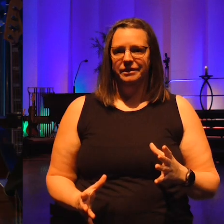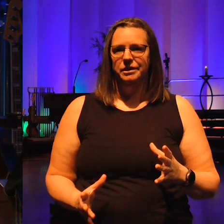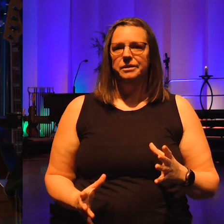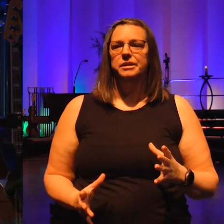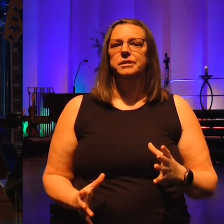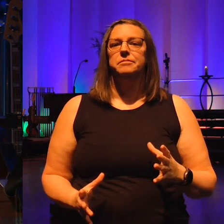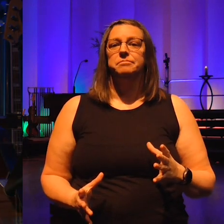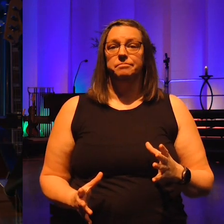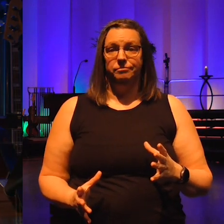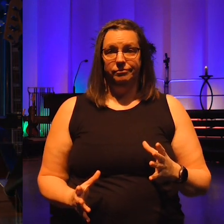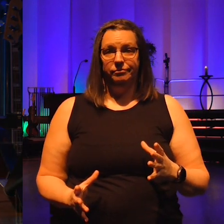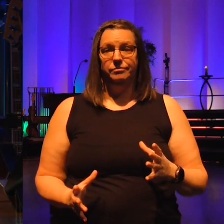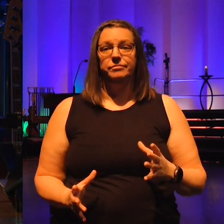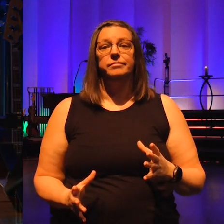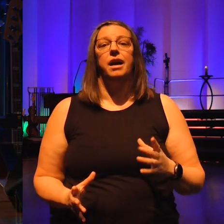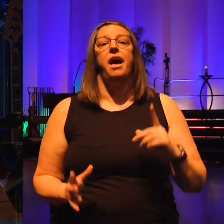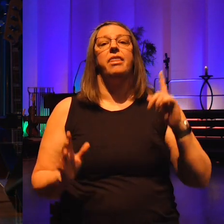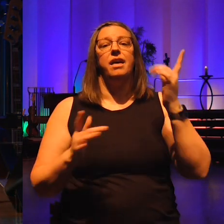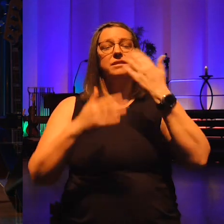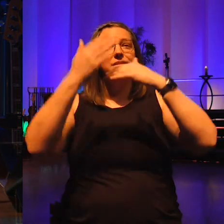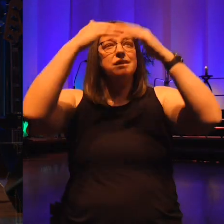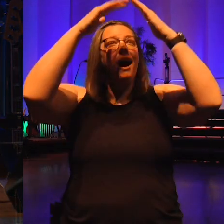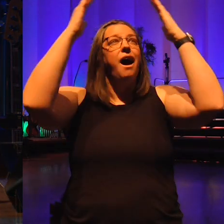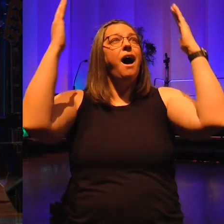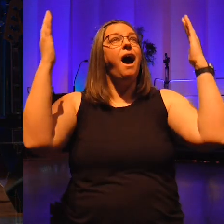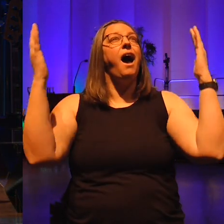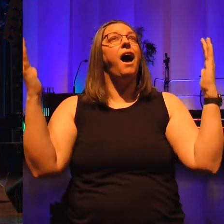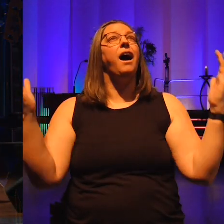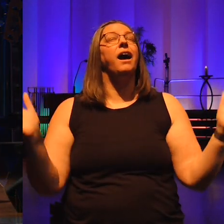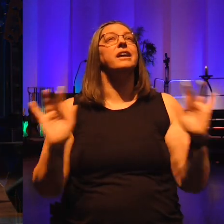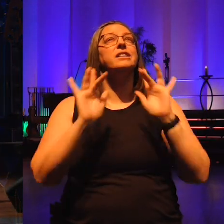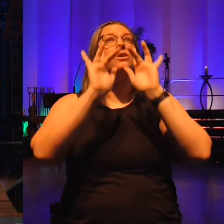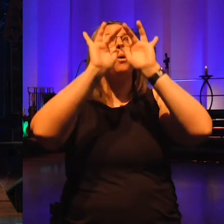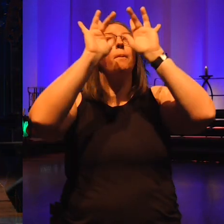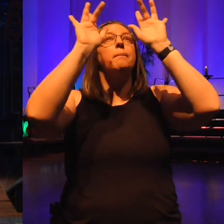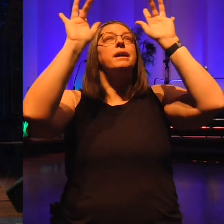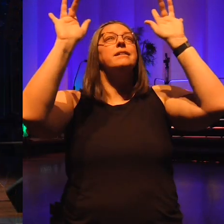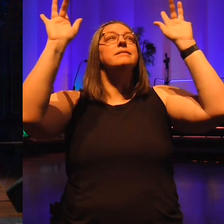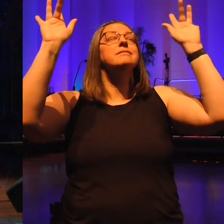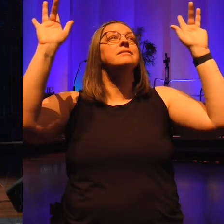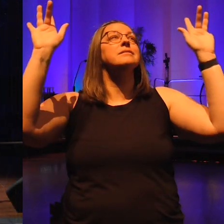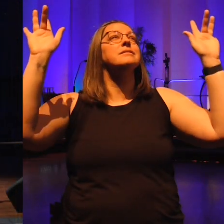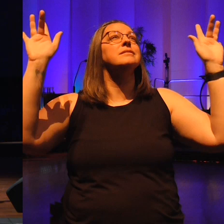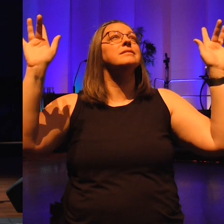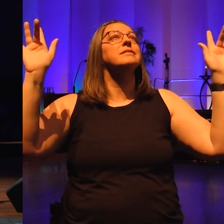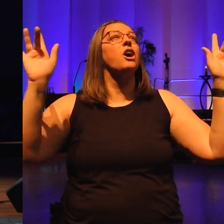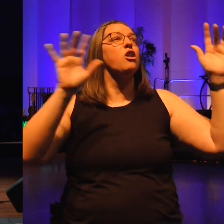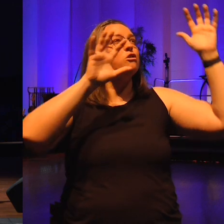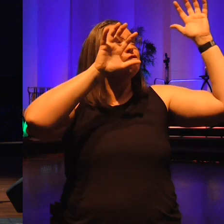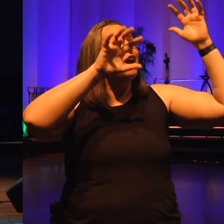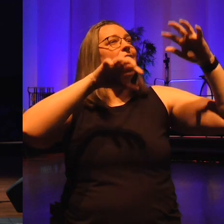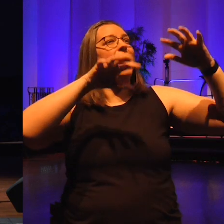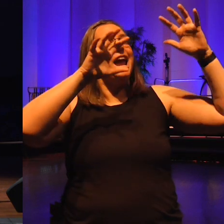will the SK find the open oh the rain and wind stop